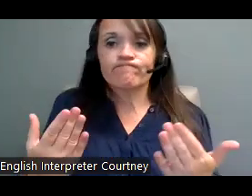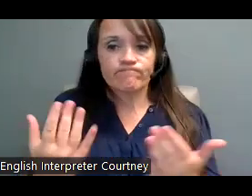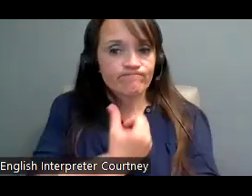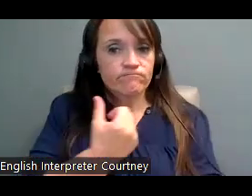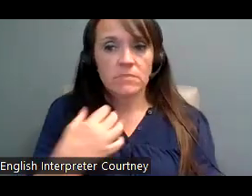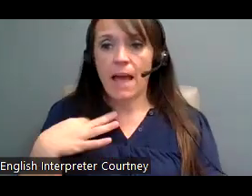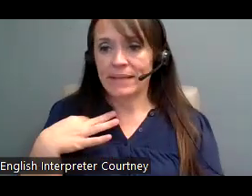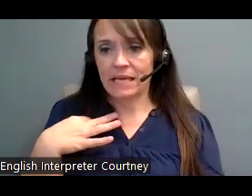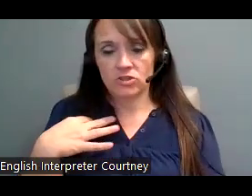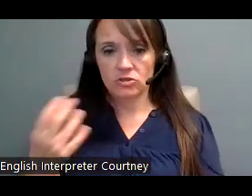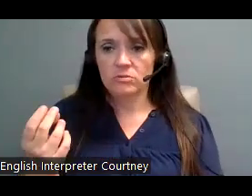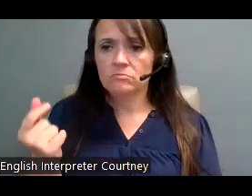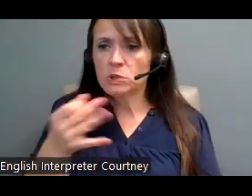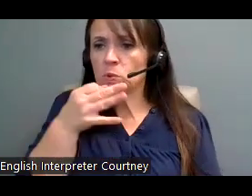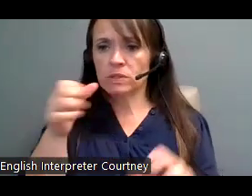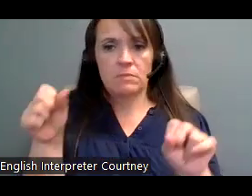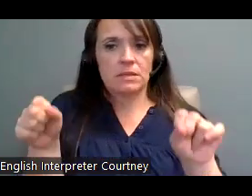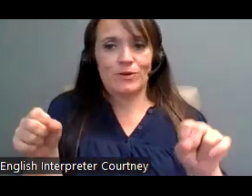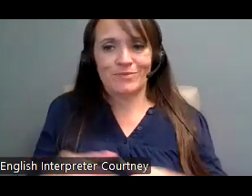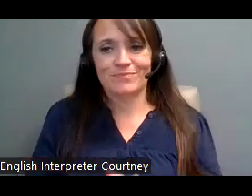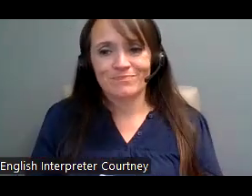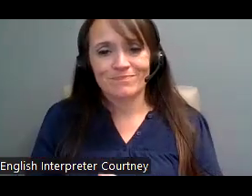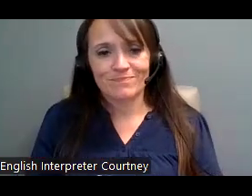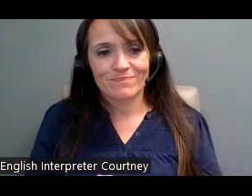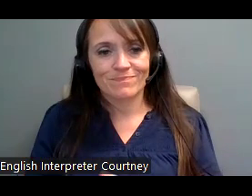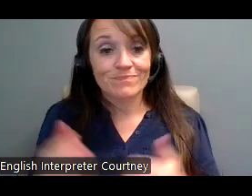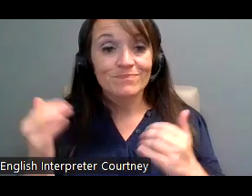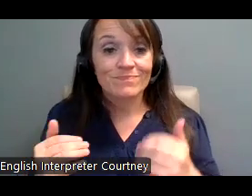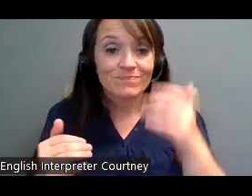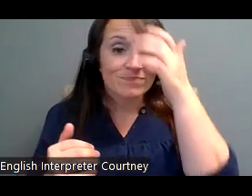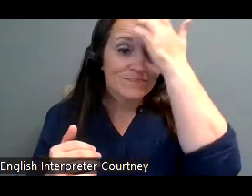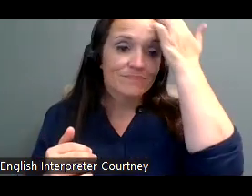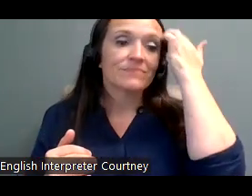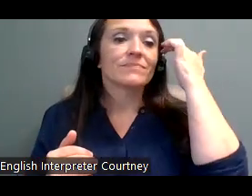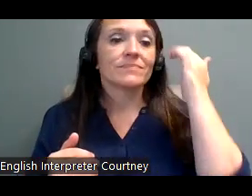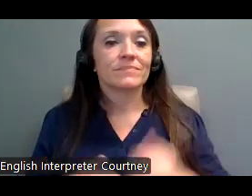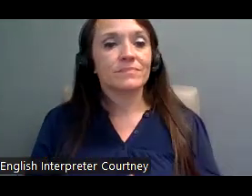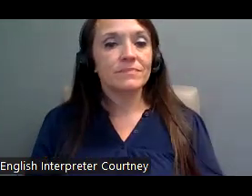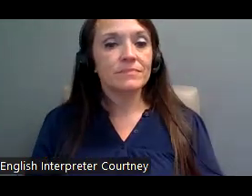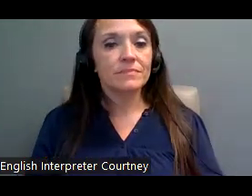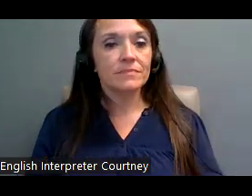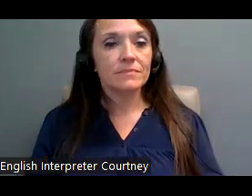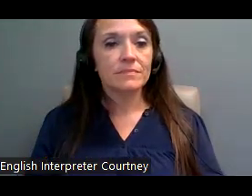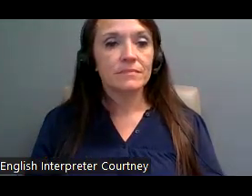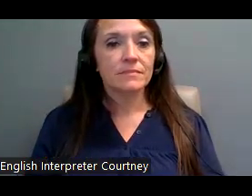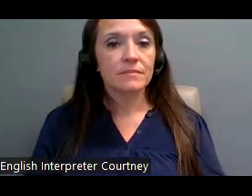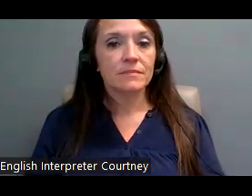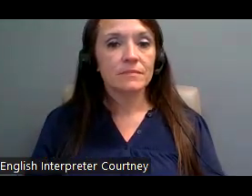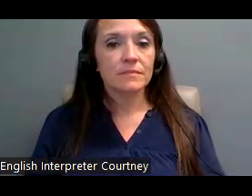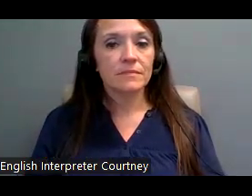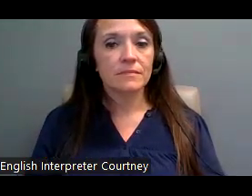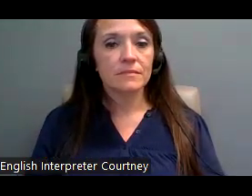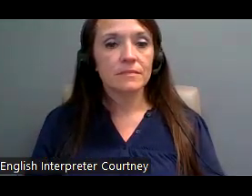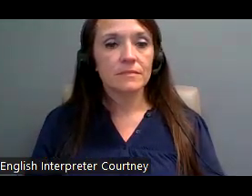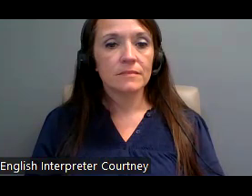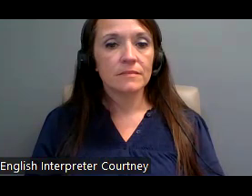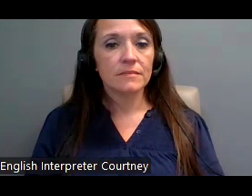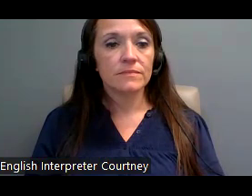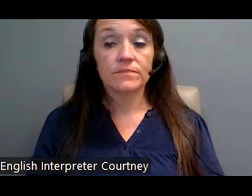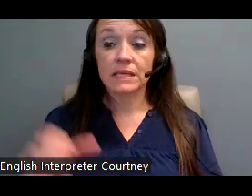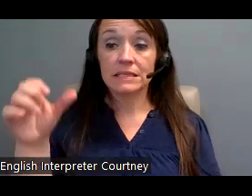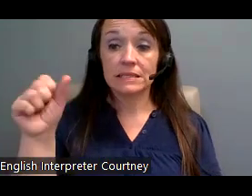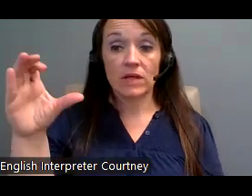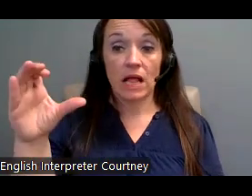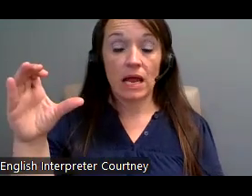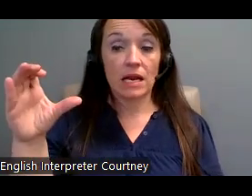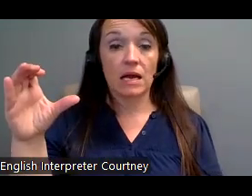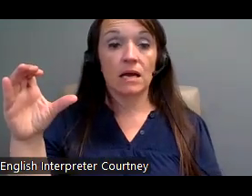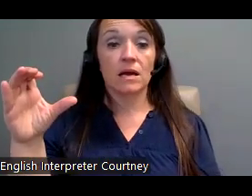important you do that as soon as possible. In South Carolina on the DDSN operative waivers